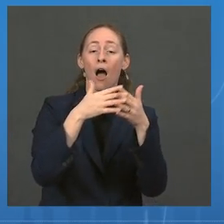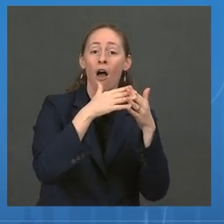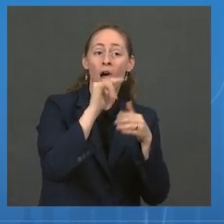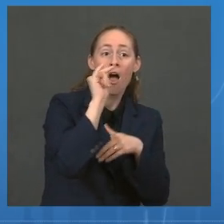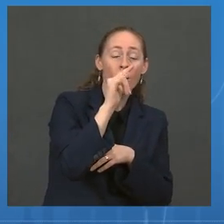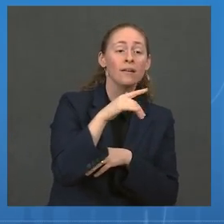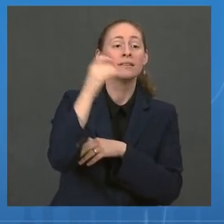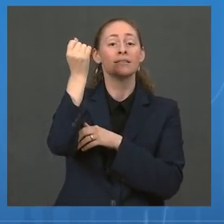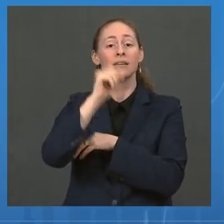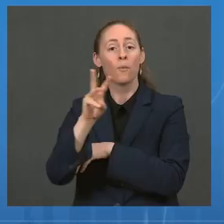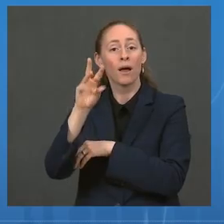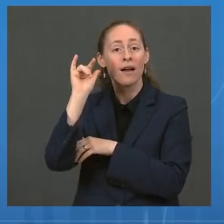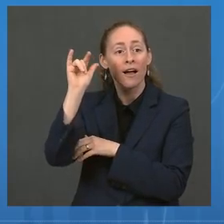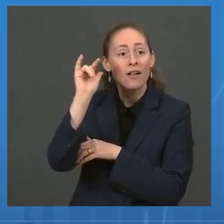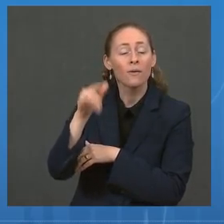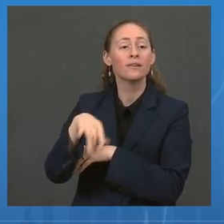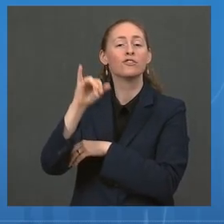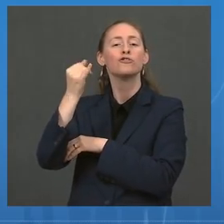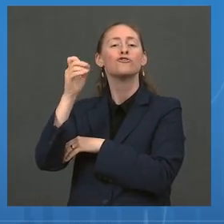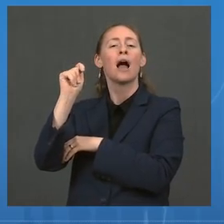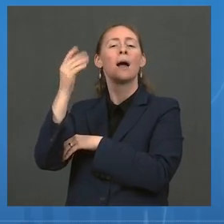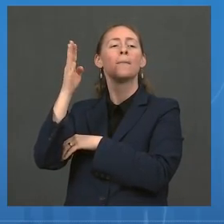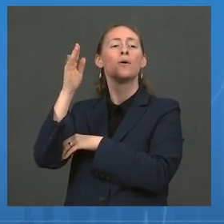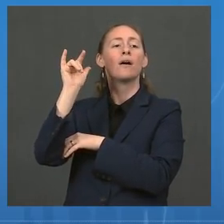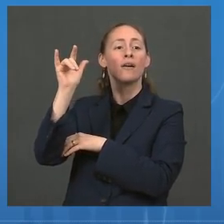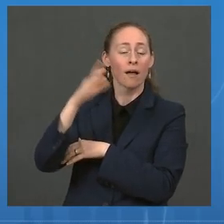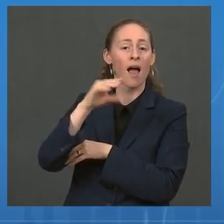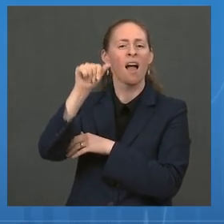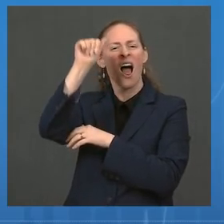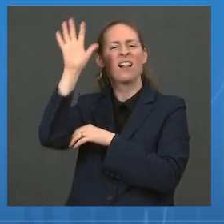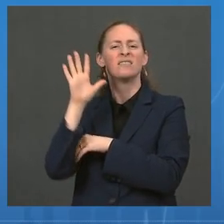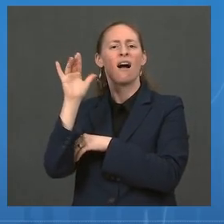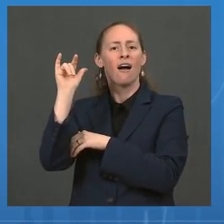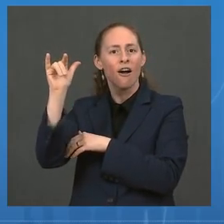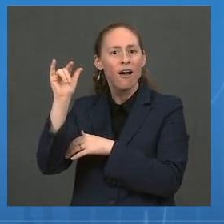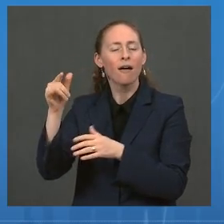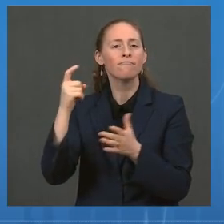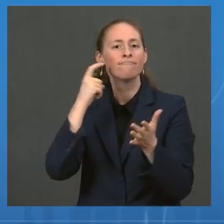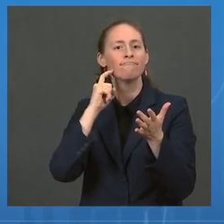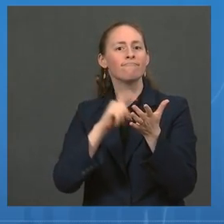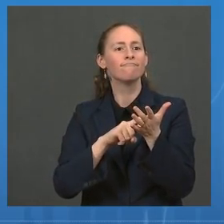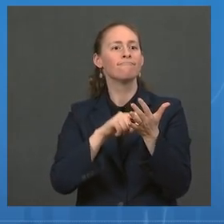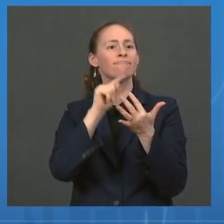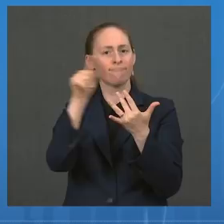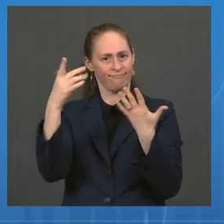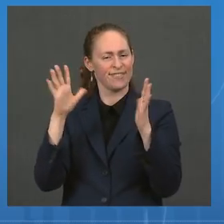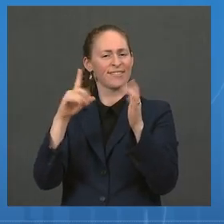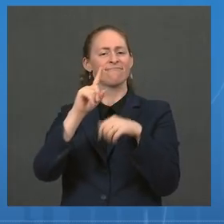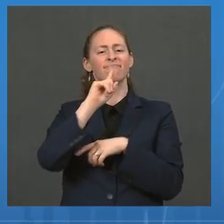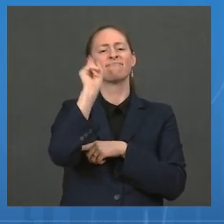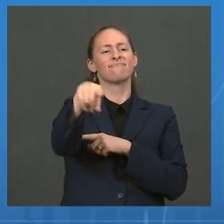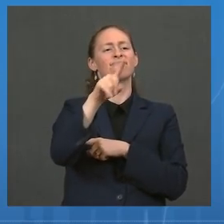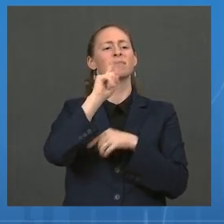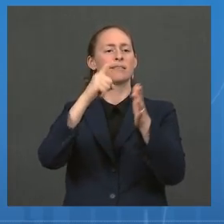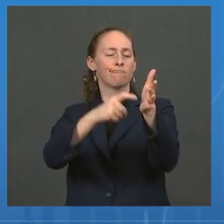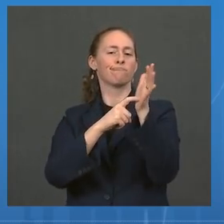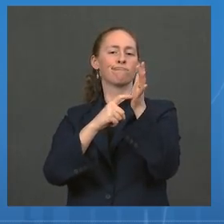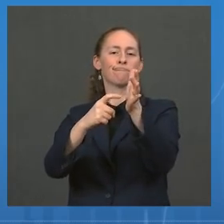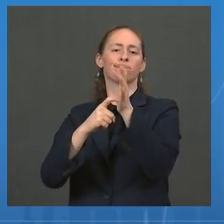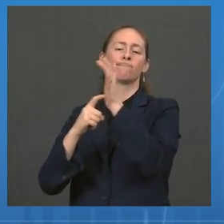Alaska Airlines all announce new vaccination requirements for their employees. Vaccination requirements work.